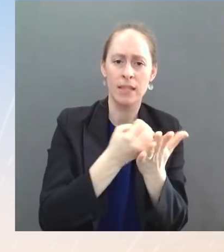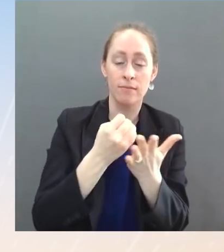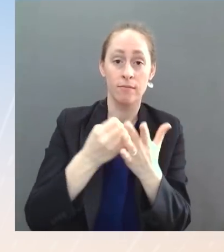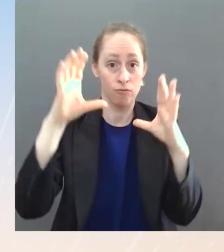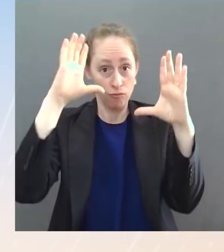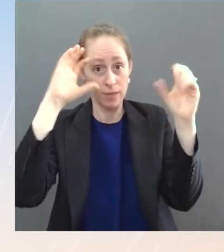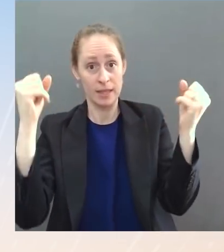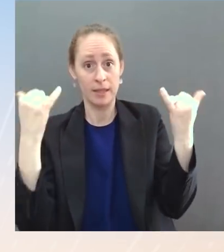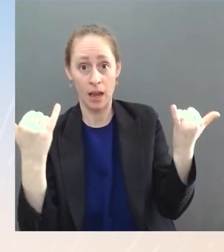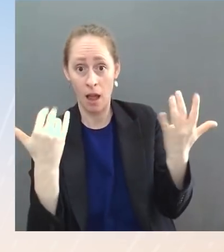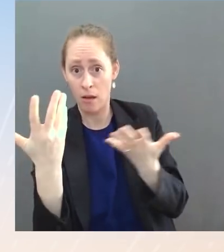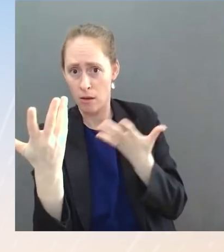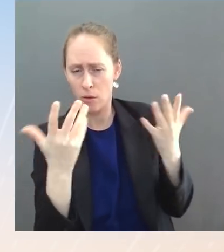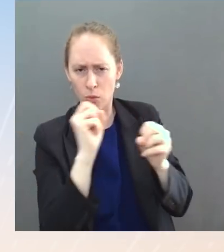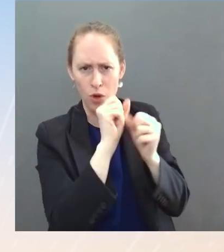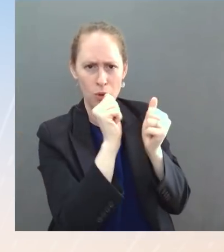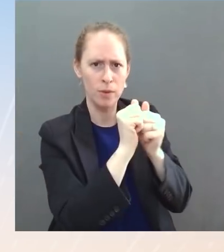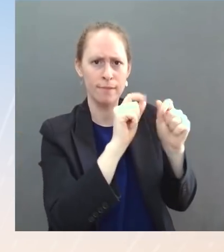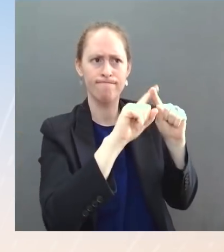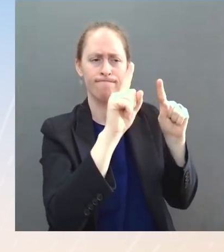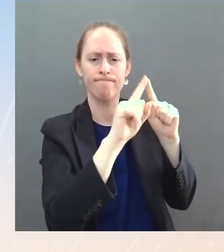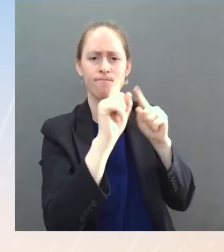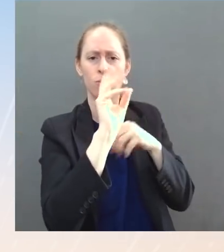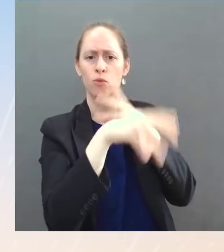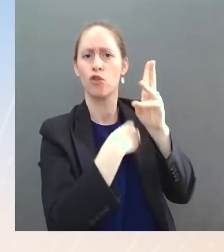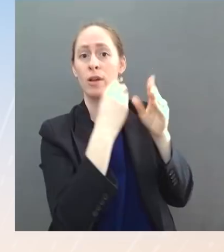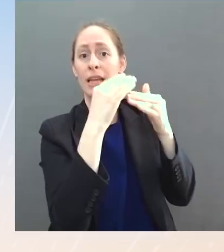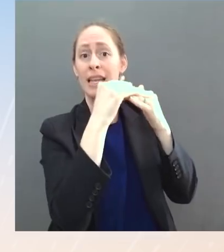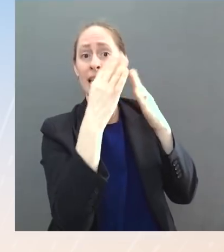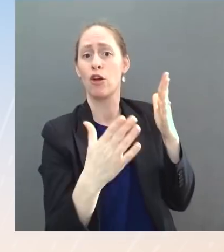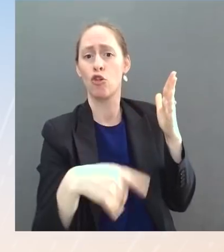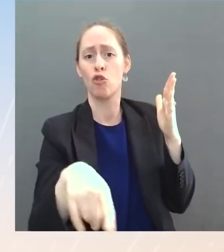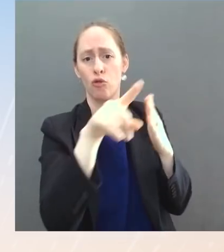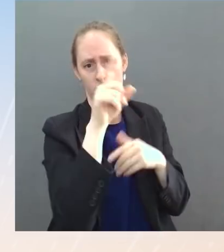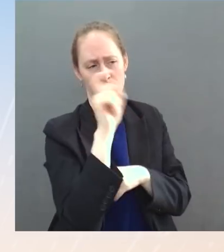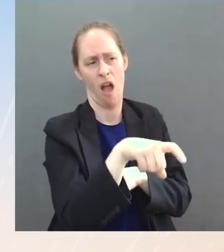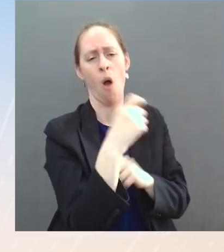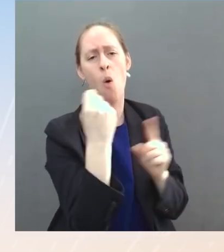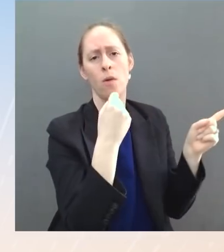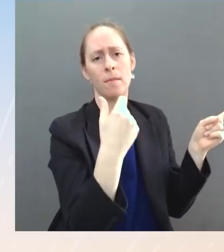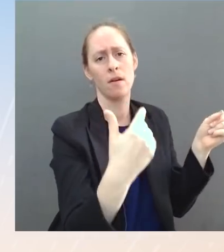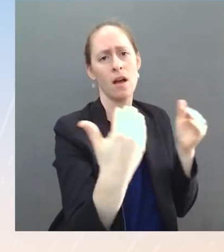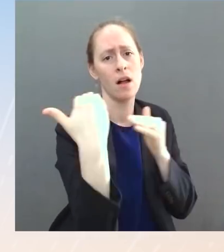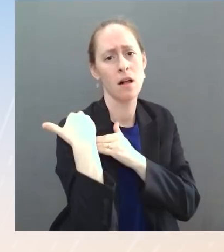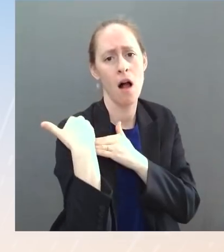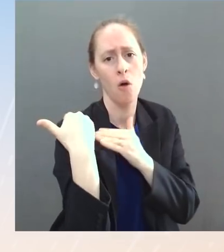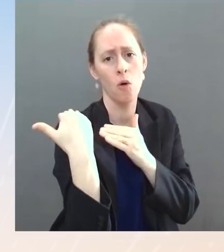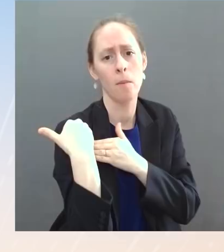We are also working intensively with our European allies on further sanctions to raise the pressure